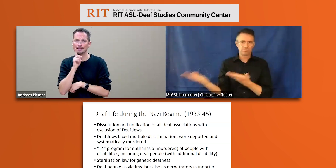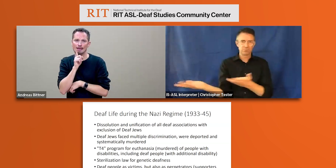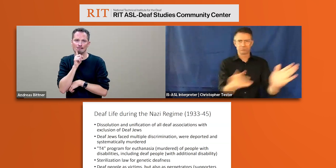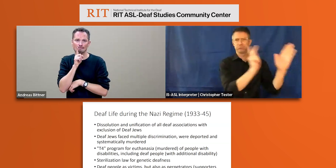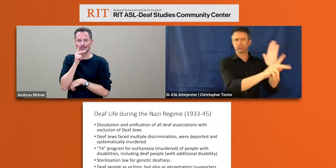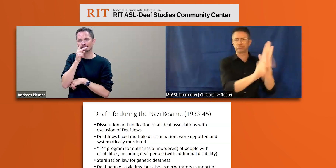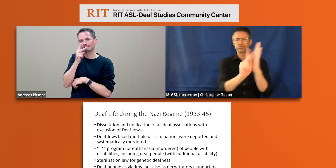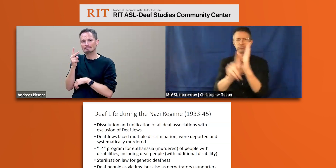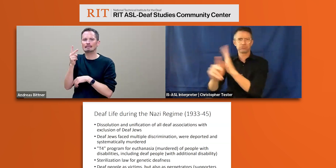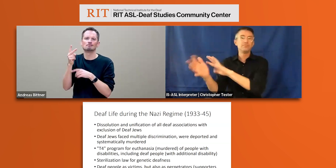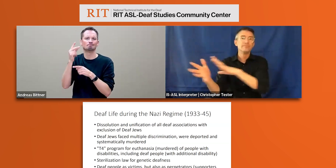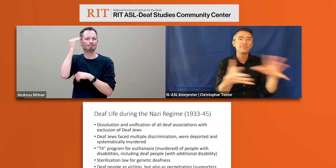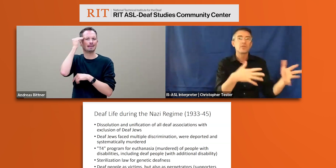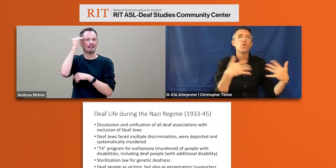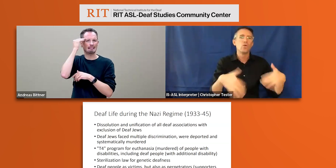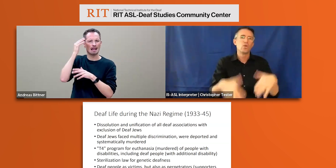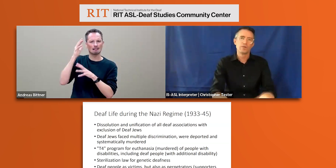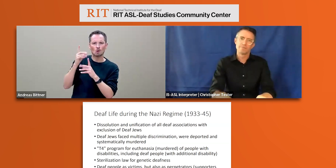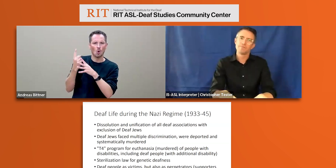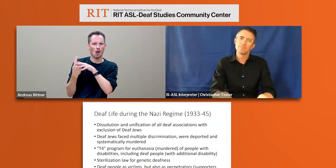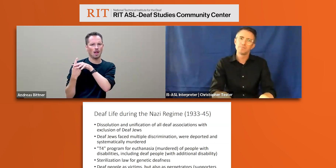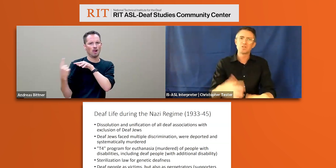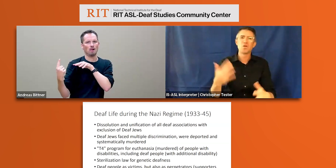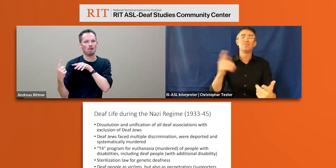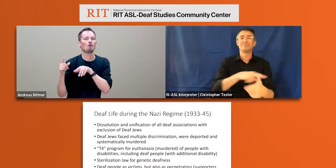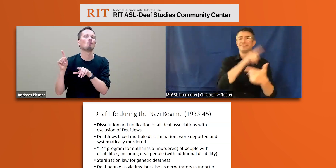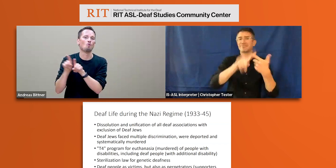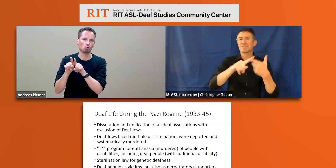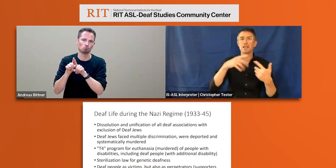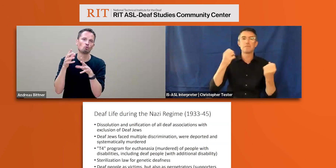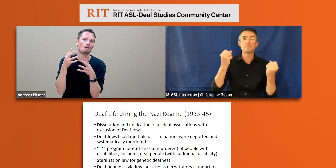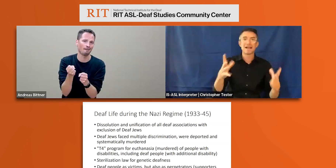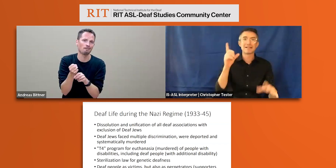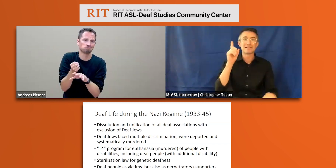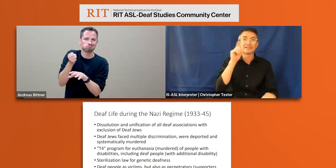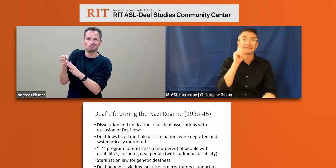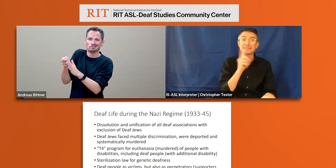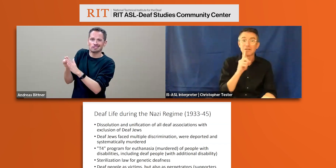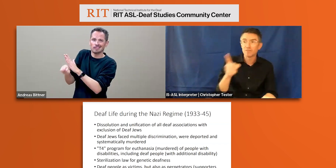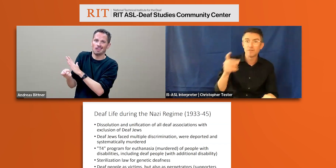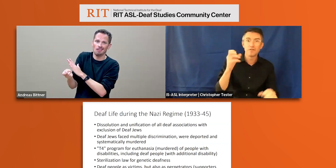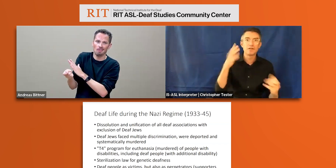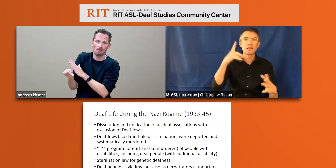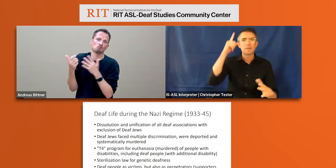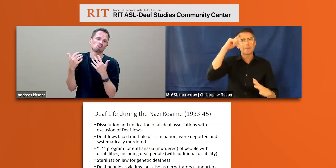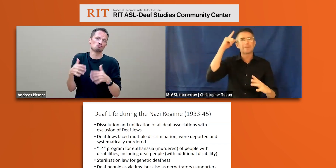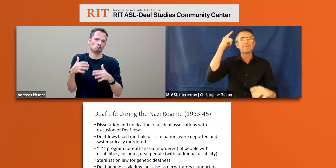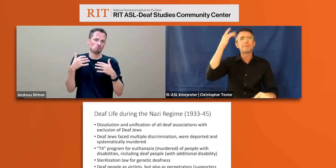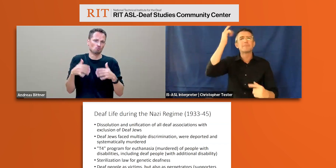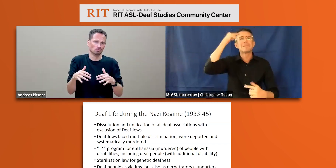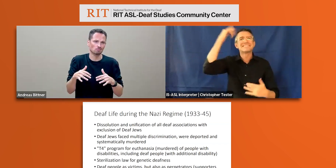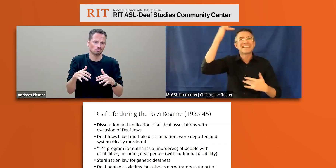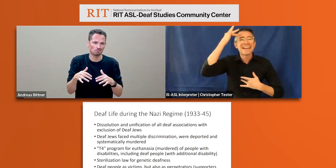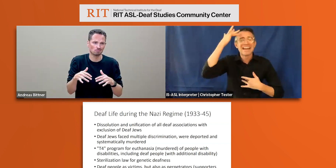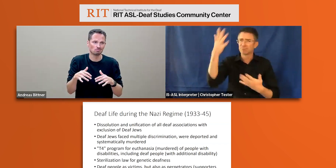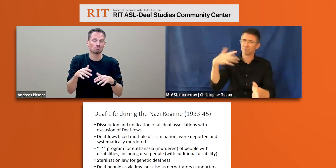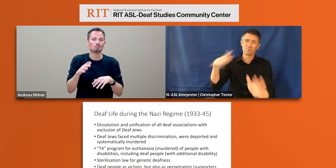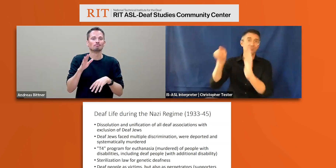put them to sleep, but that is technically murder of people with other disabilities, and that included many deaf people